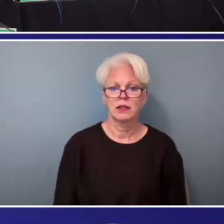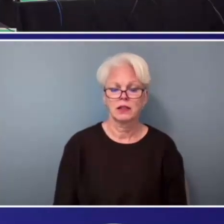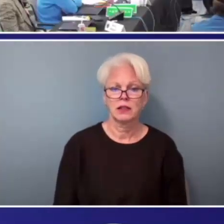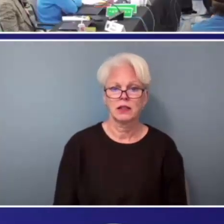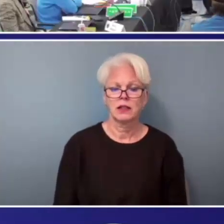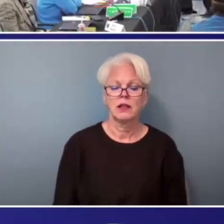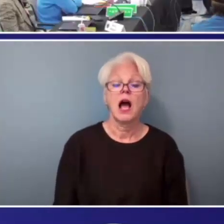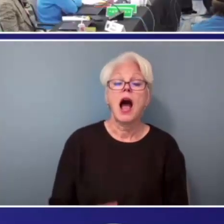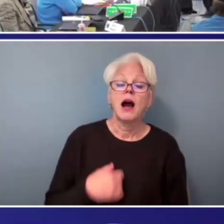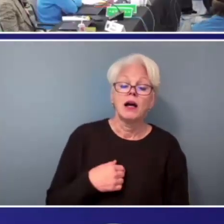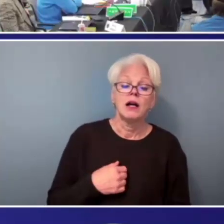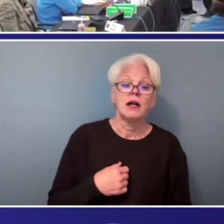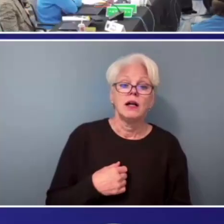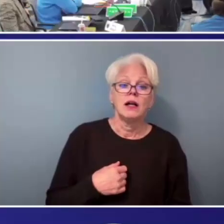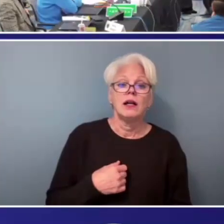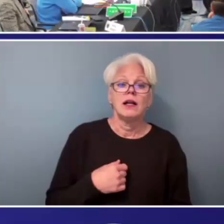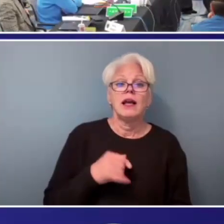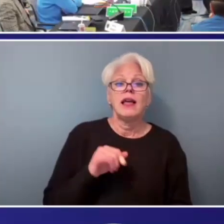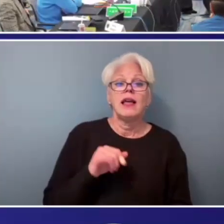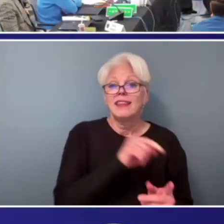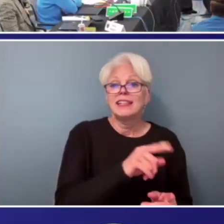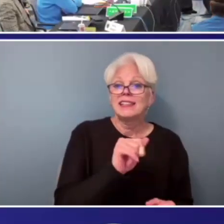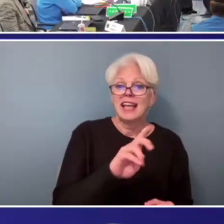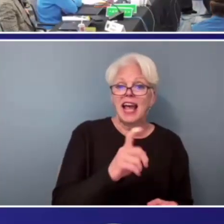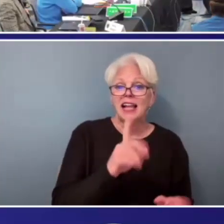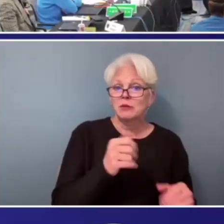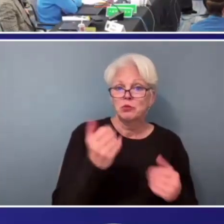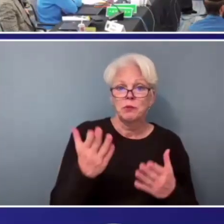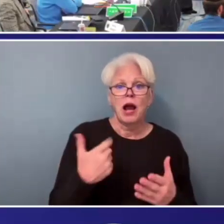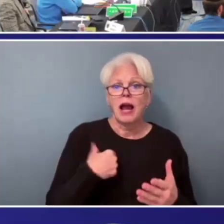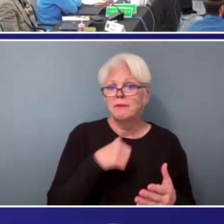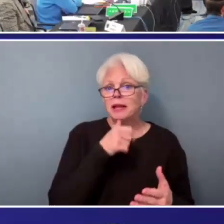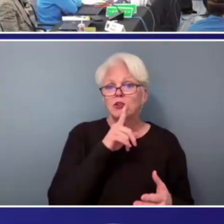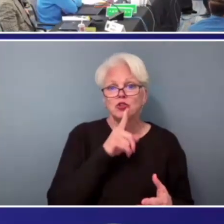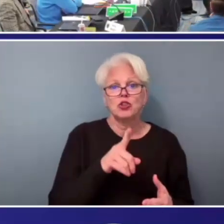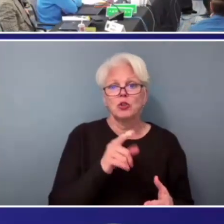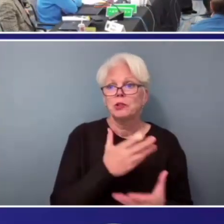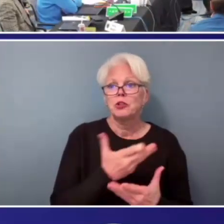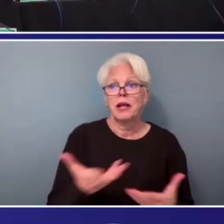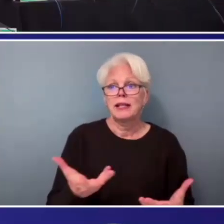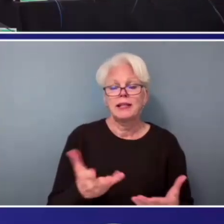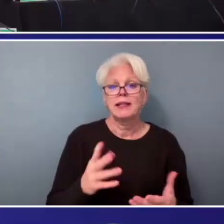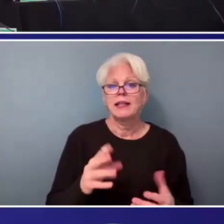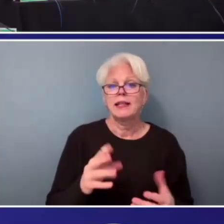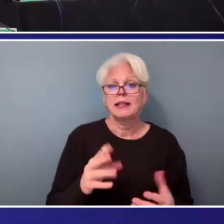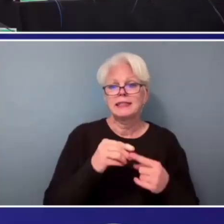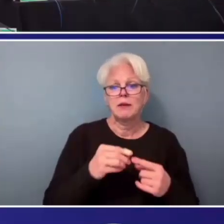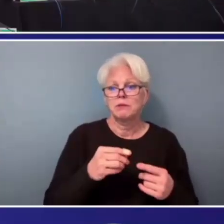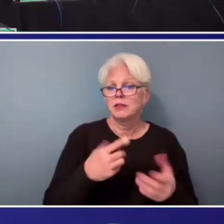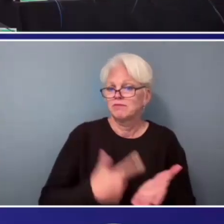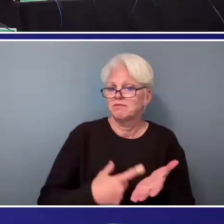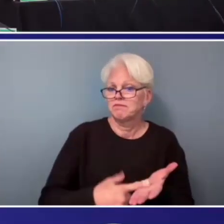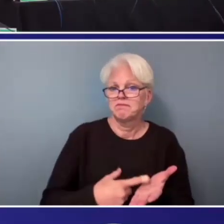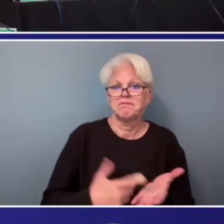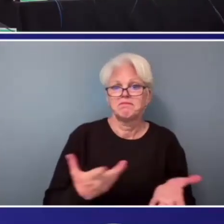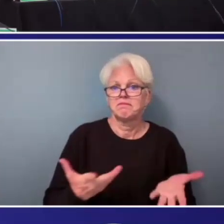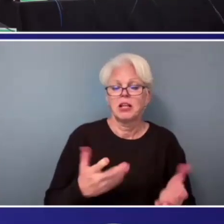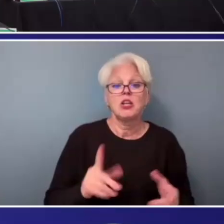I think this is Alex's proposal. So I'm not sure we are doing anything yet, but just kind of to talk through. You're just looking to expand it. Is that what it is?